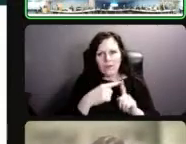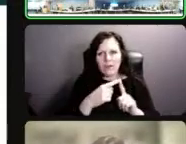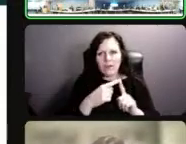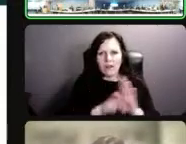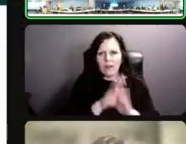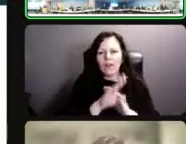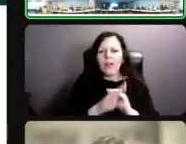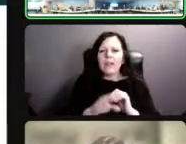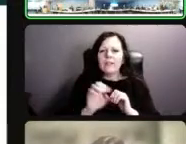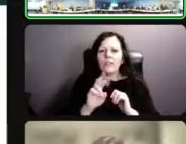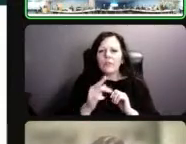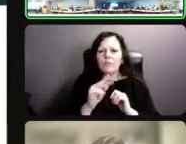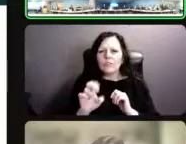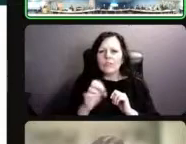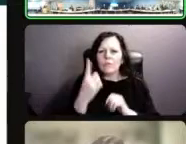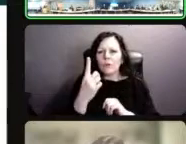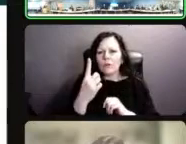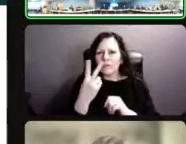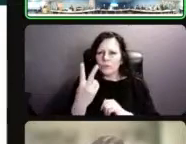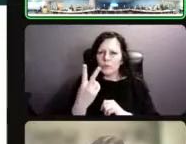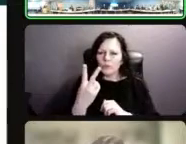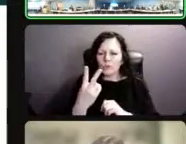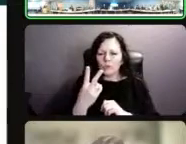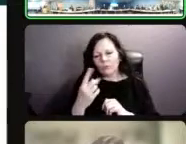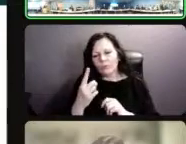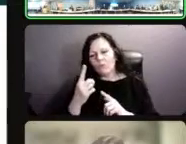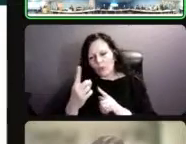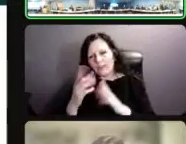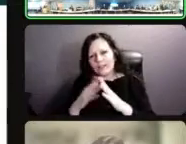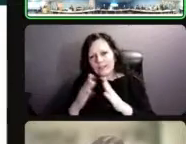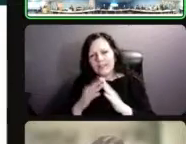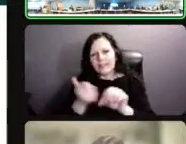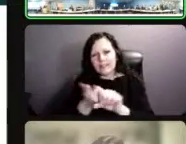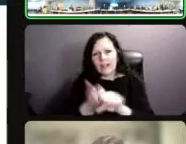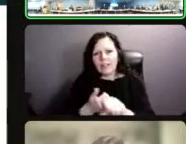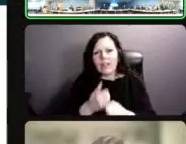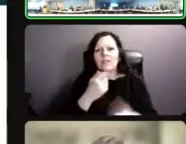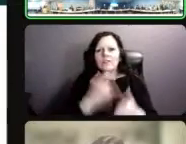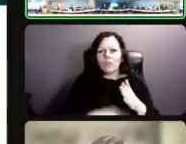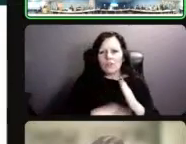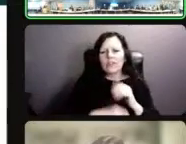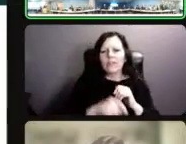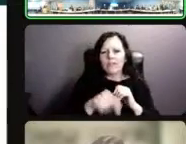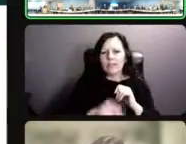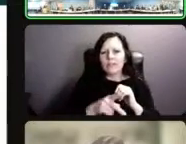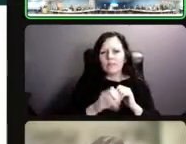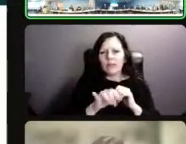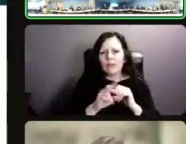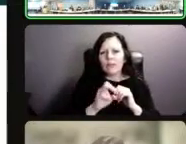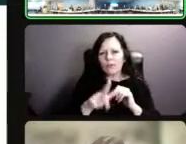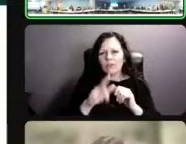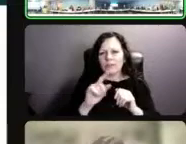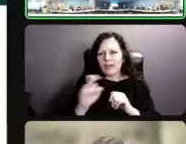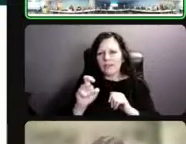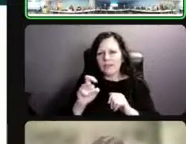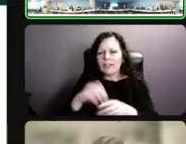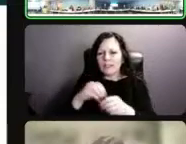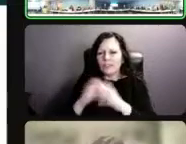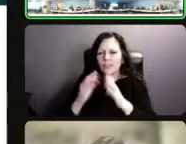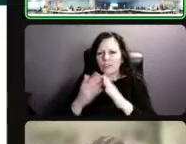THE IMPLEMENTATION. I WILL SAY THAT A HUGE BOON FOR SALEM HERE IS THAT EUGENE IS